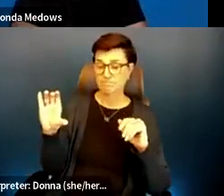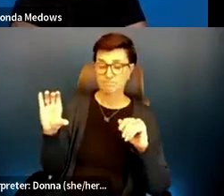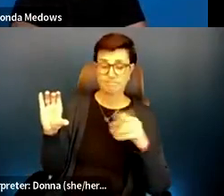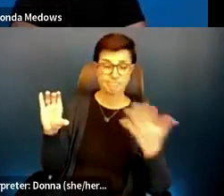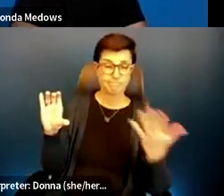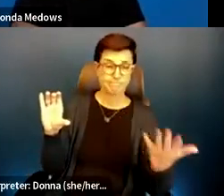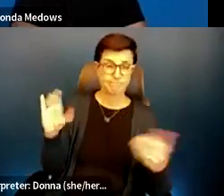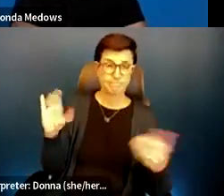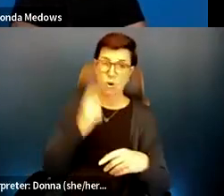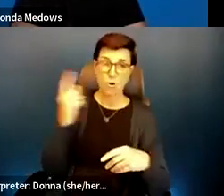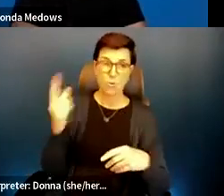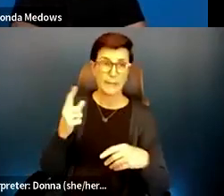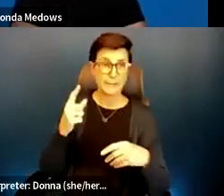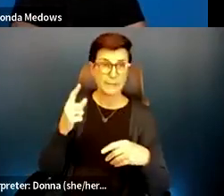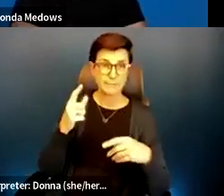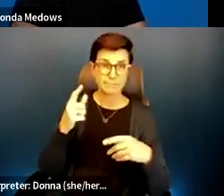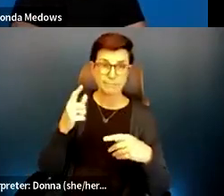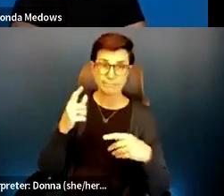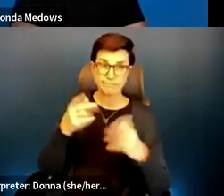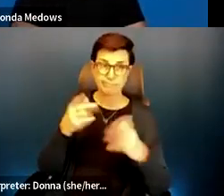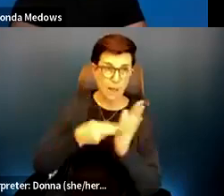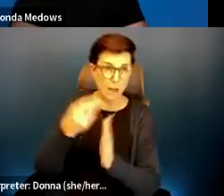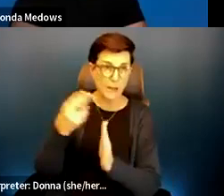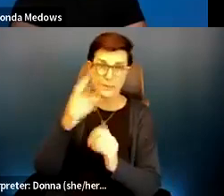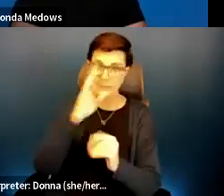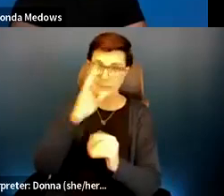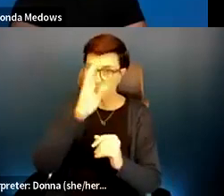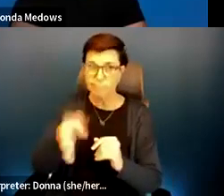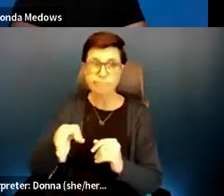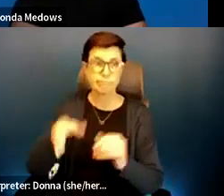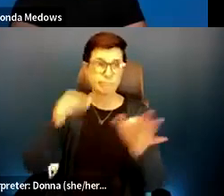and so the whole tone of the group was very much how can we help?